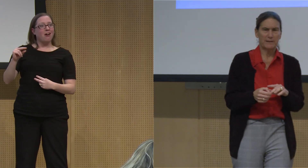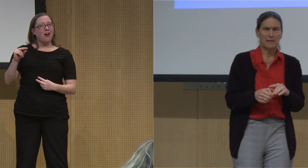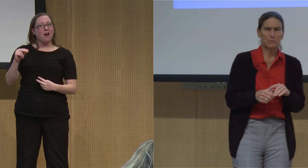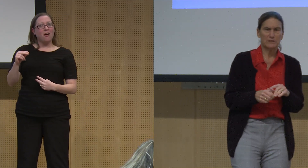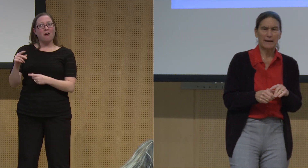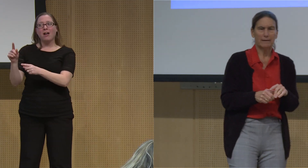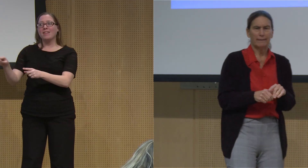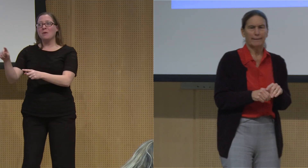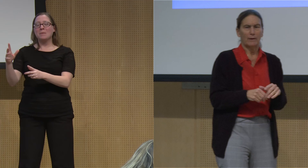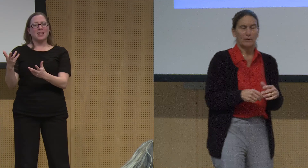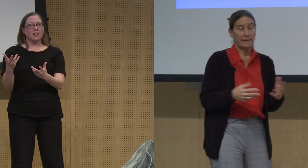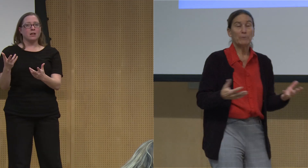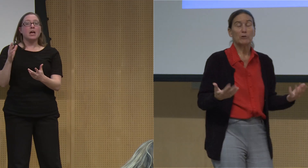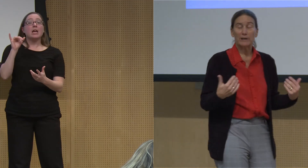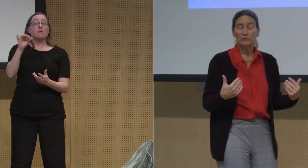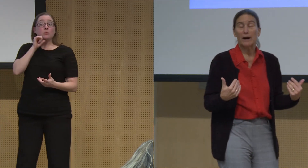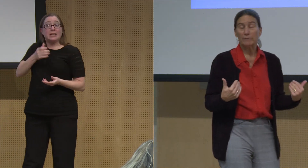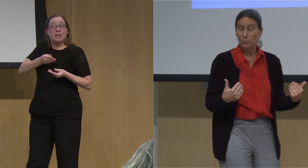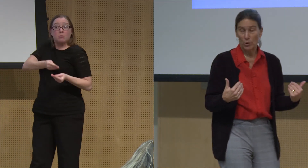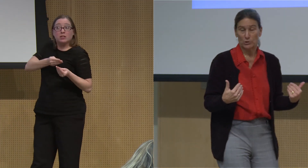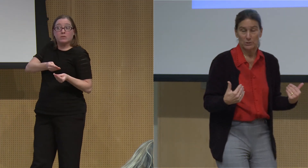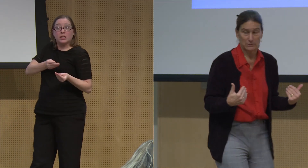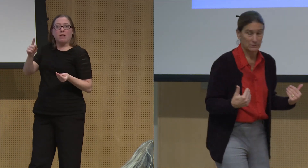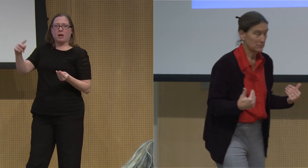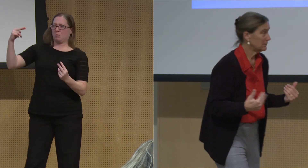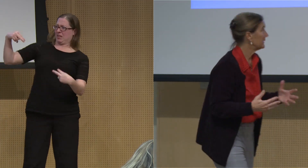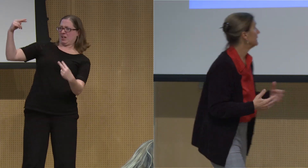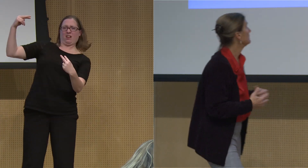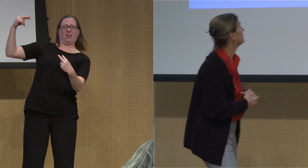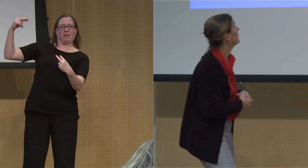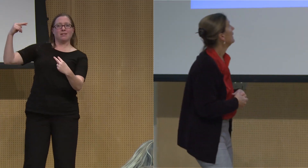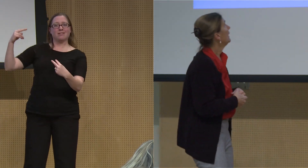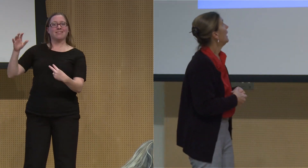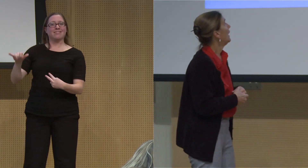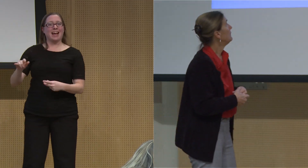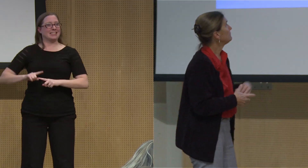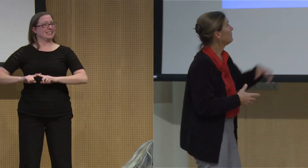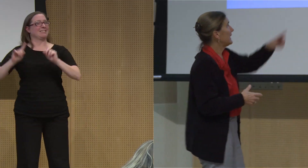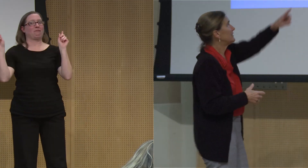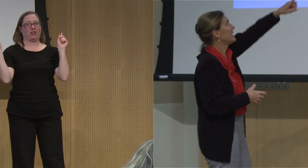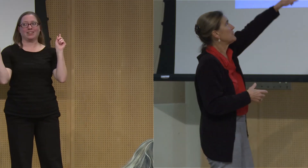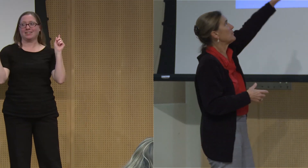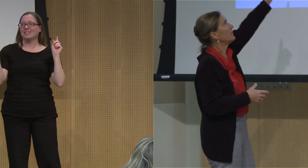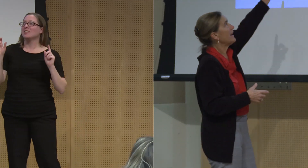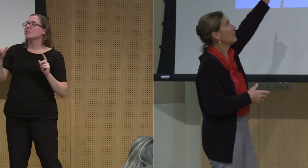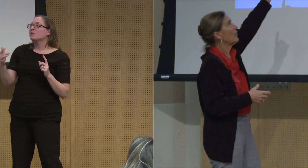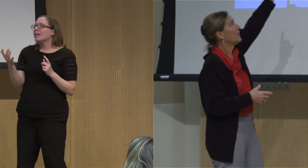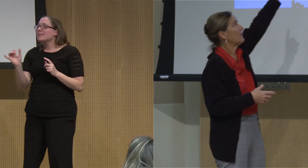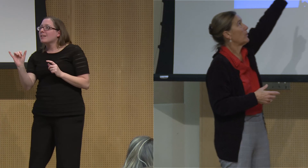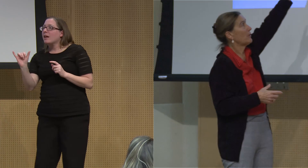"IT WAS LIKE THEY WOULD LOOK AT YOU ODD IF YOU WEREN'T." UM, BUT IT GIVES YOU A FLAVOR OF KIND OF WHAT